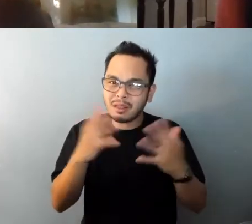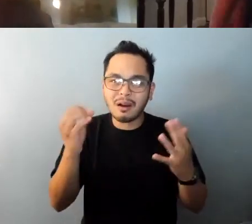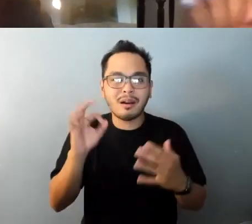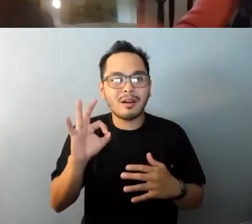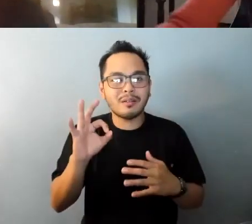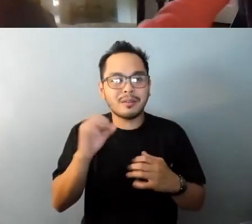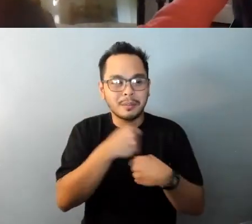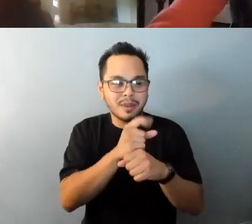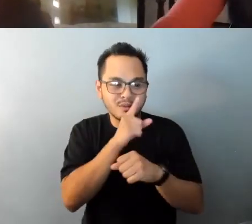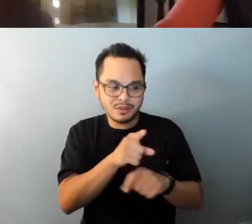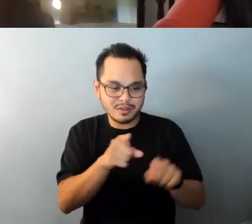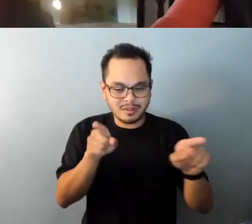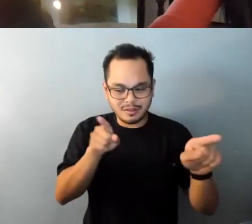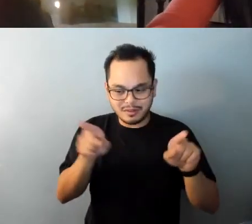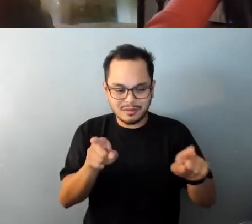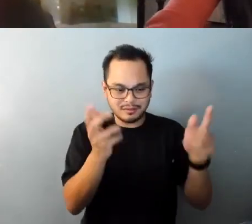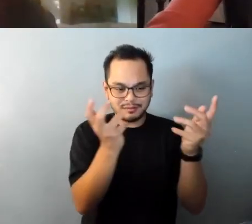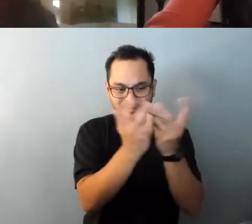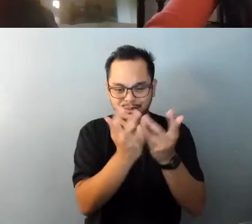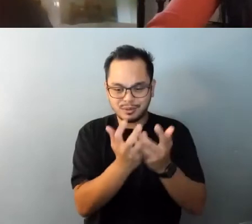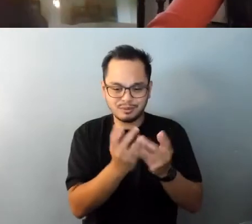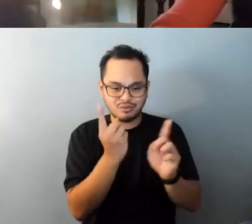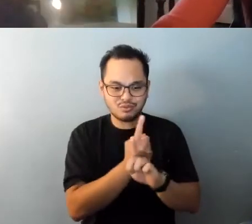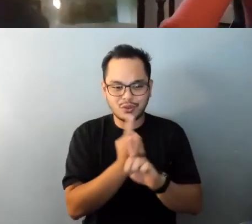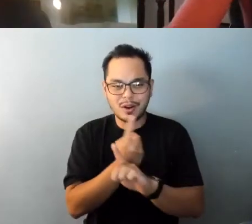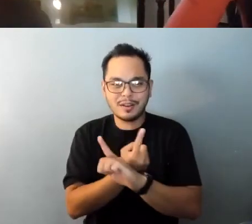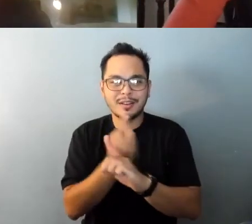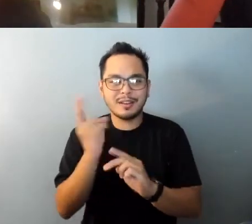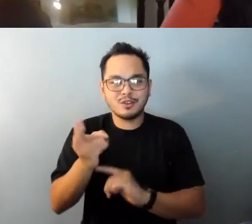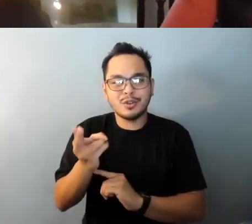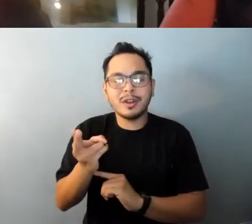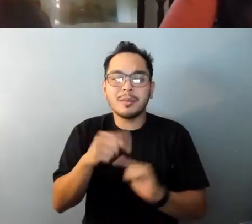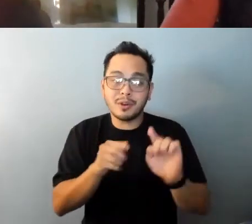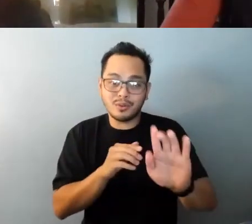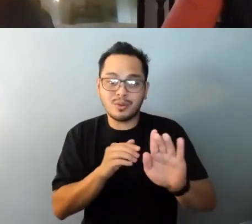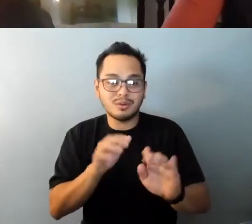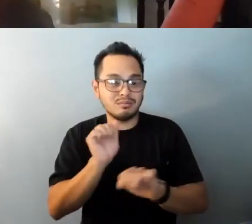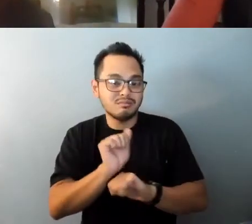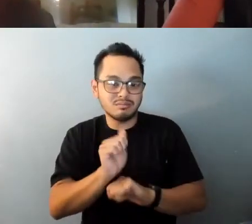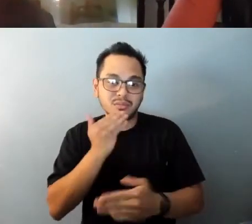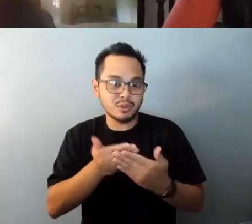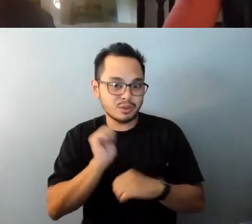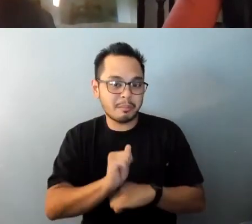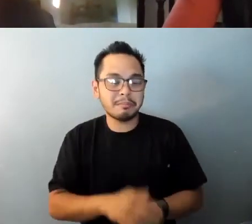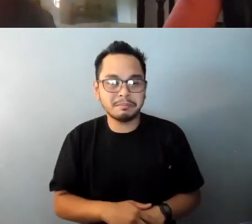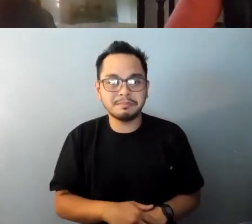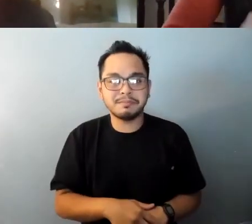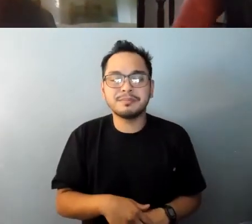I do not know how you did it with your notes, I would not repeat that exercise but you did it very well.